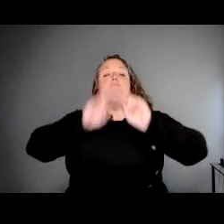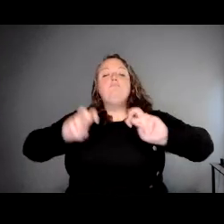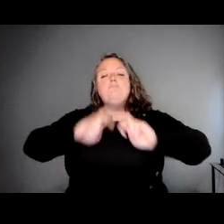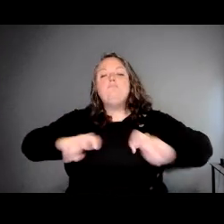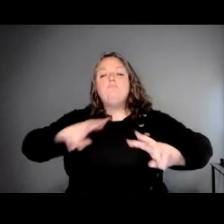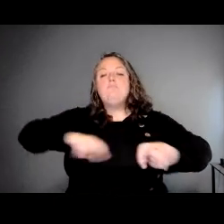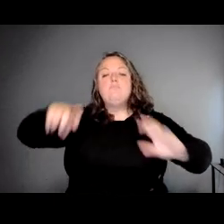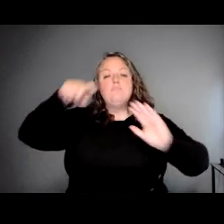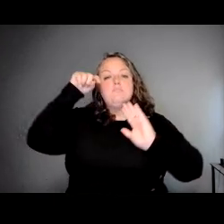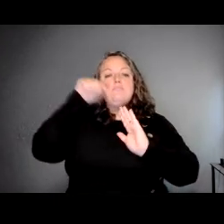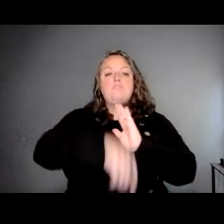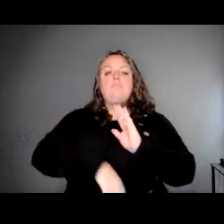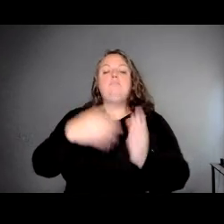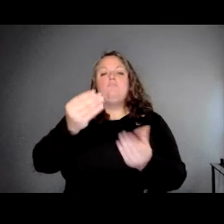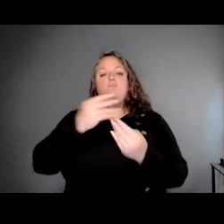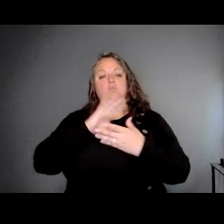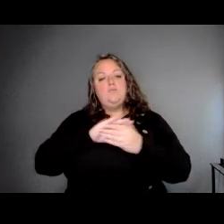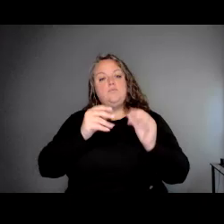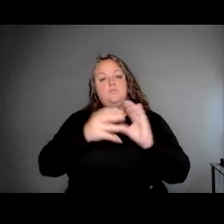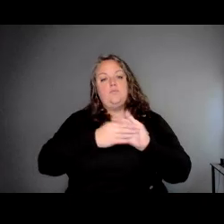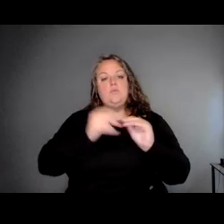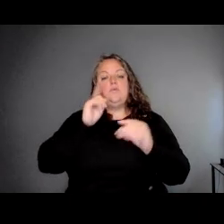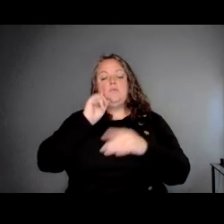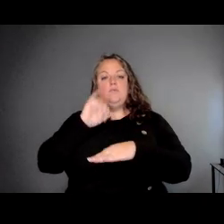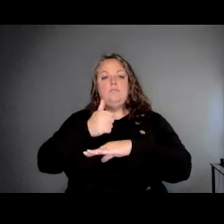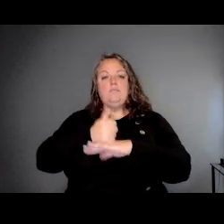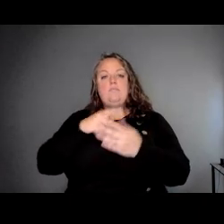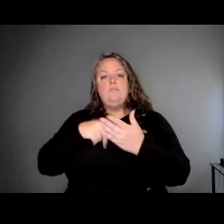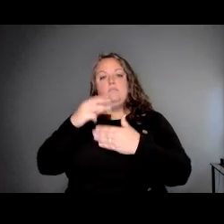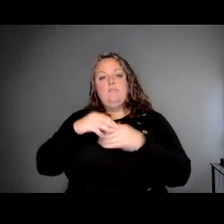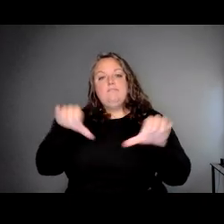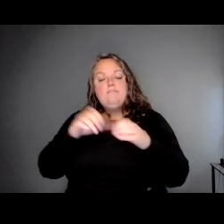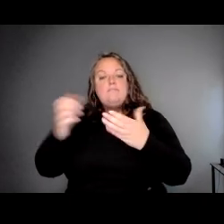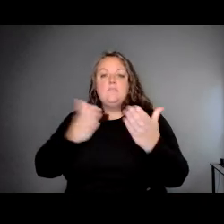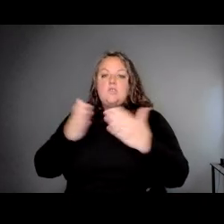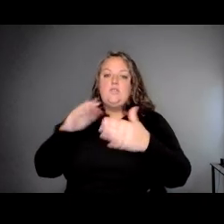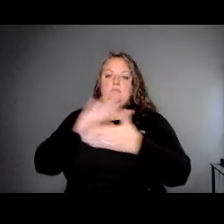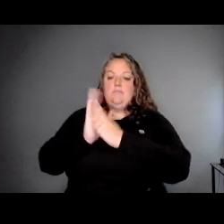it basically tells a story for making programs, activities, and services accessible. The plan